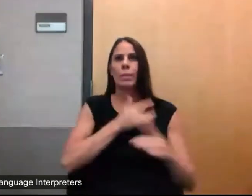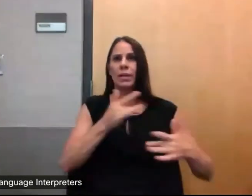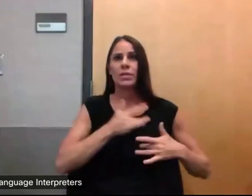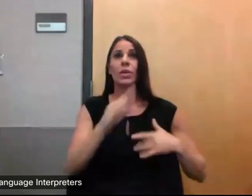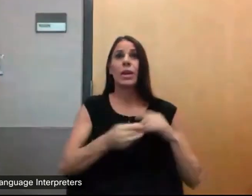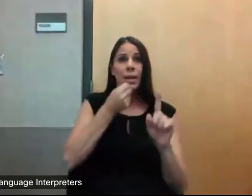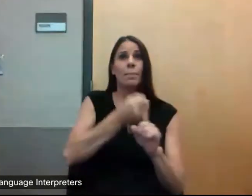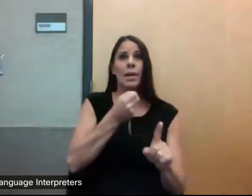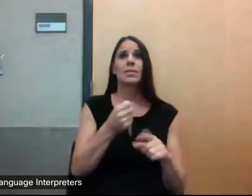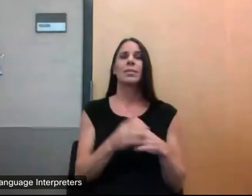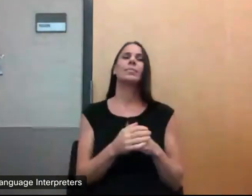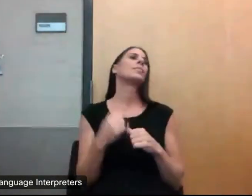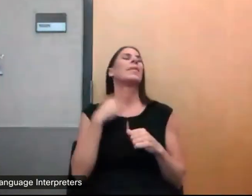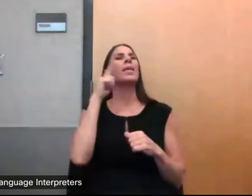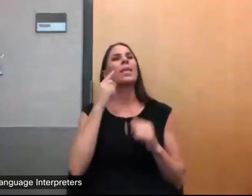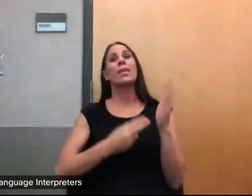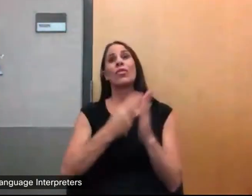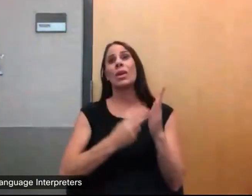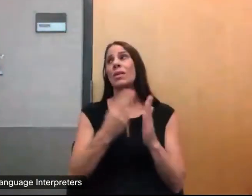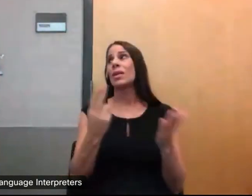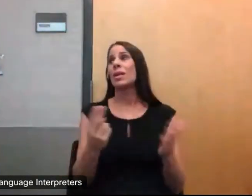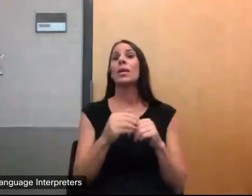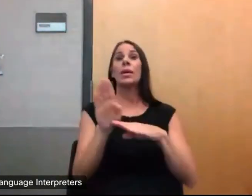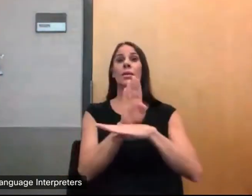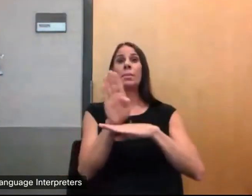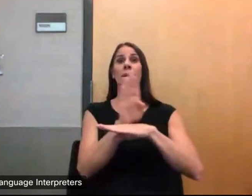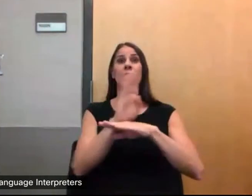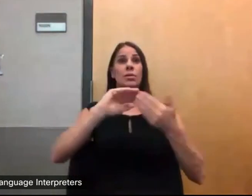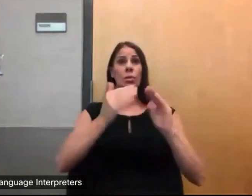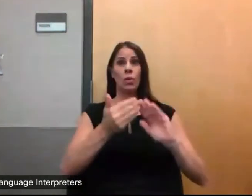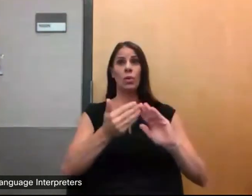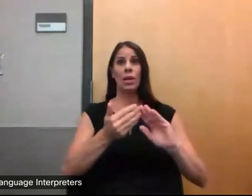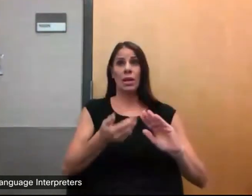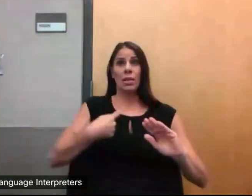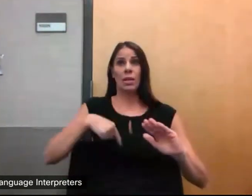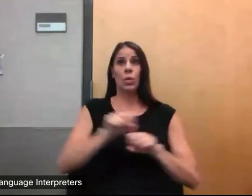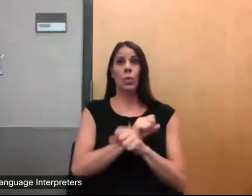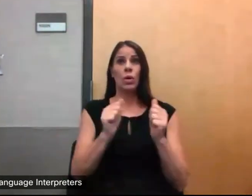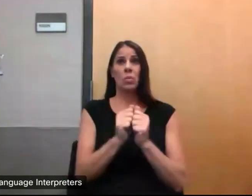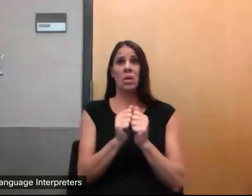I mean, I think frankly, the business community, at least that we're with, has moved on and